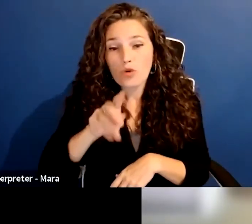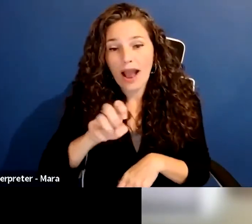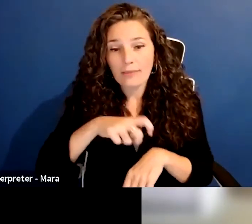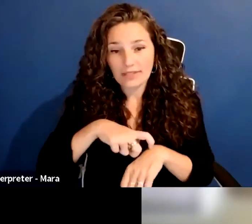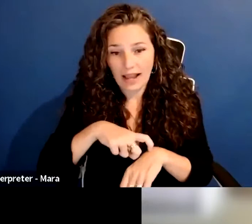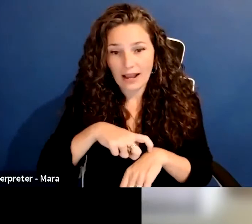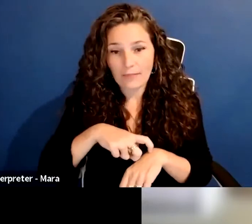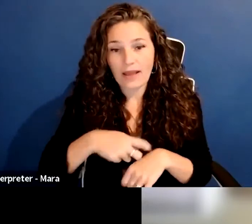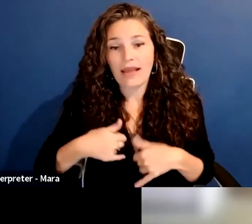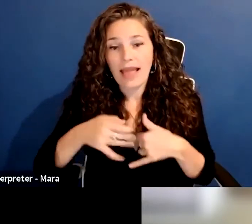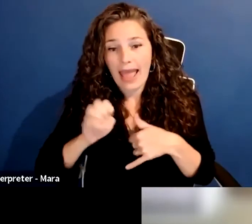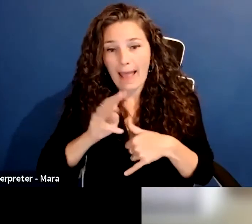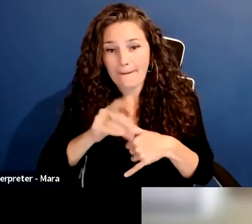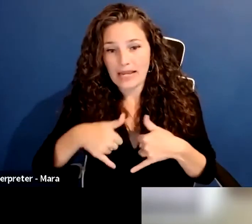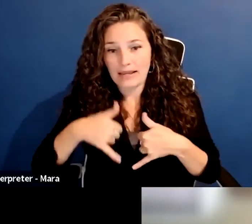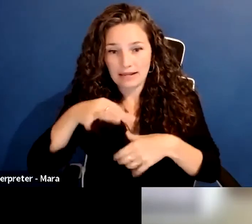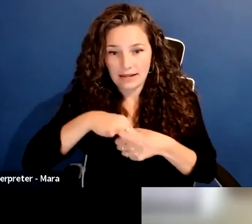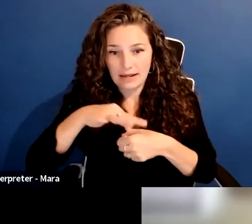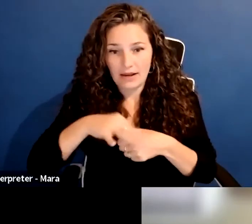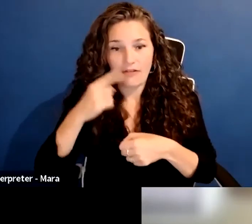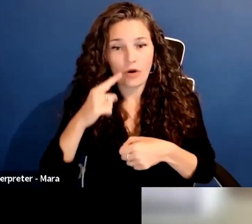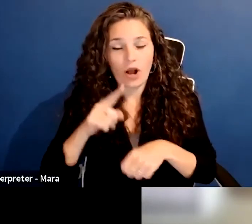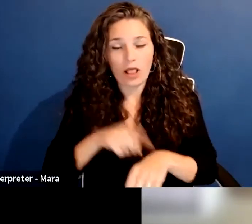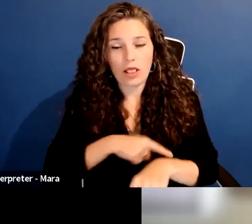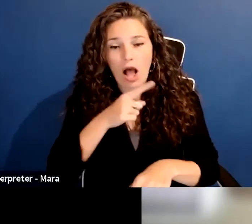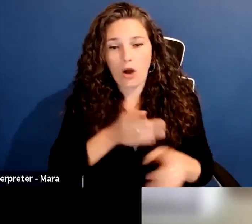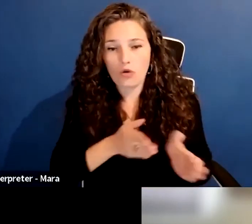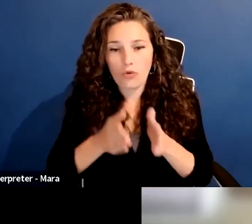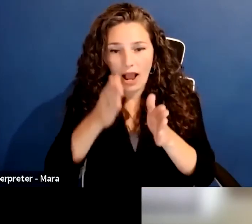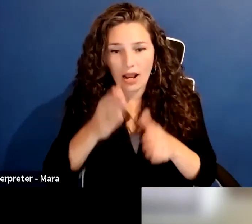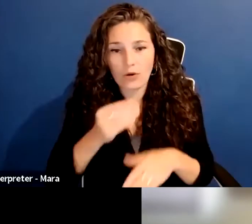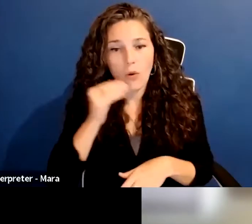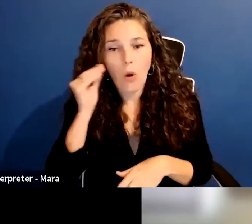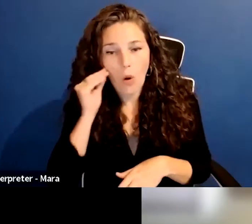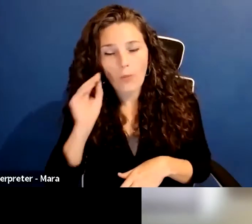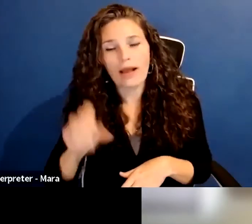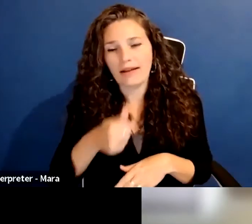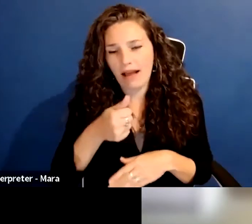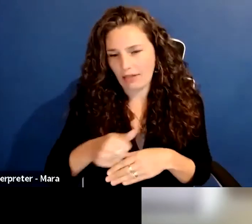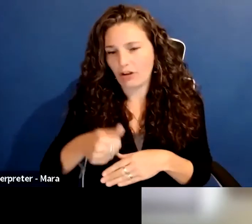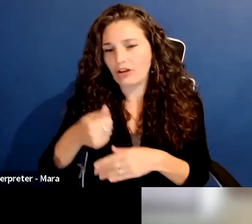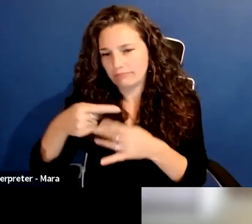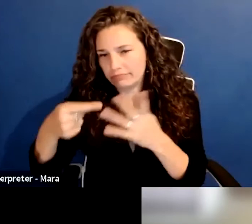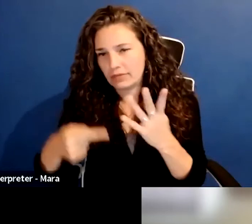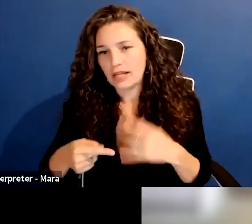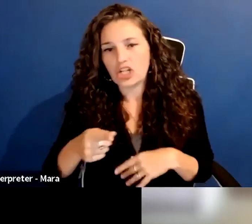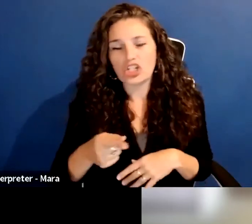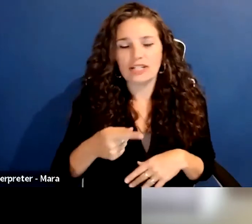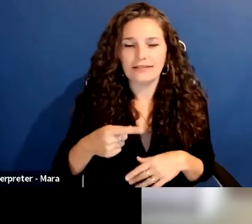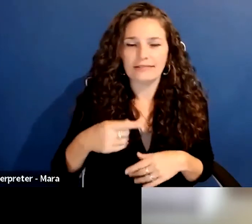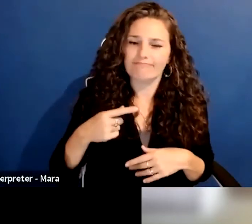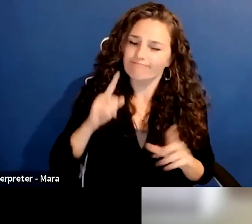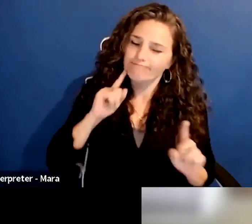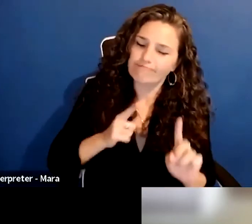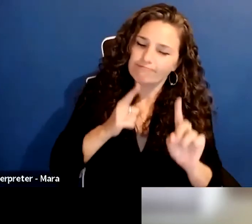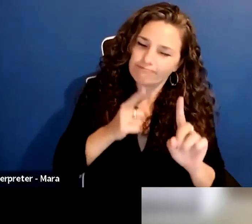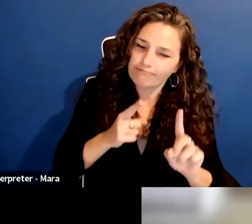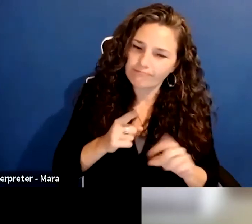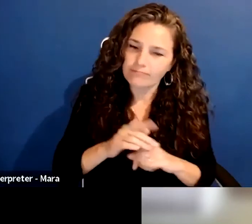and "Secret Sins of the Fathers." And of course, she is a dedicated SAG-AFTRA member with a long record of service to the Union.